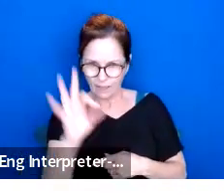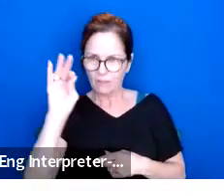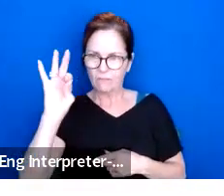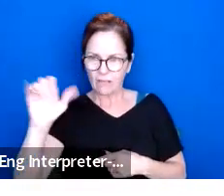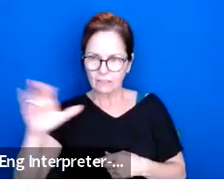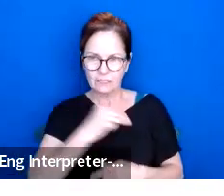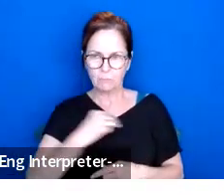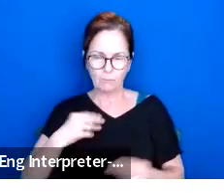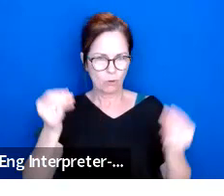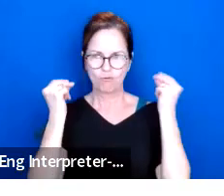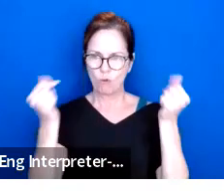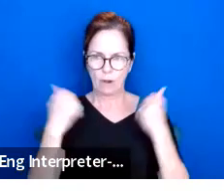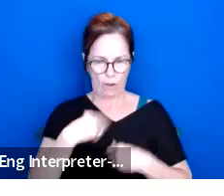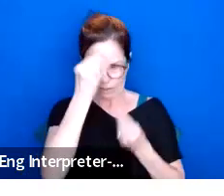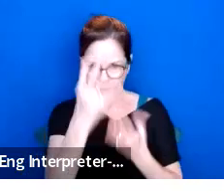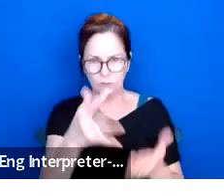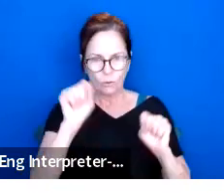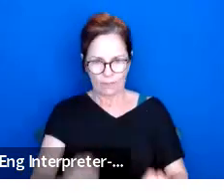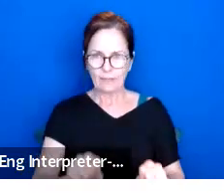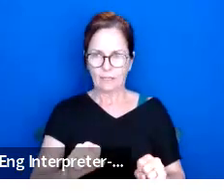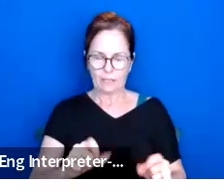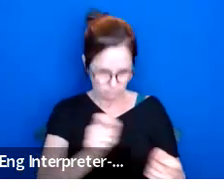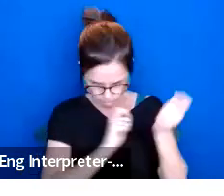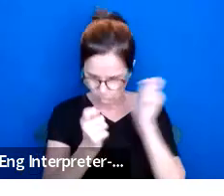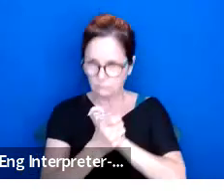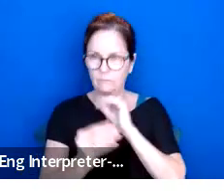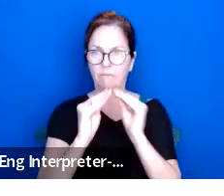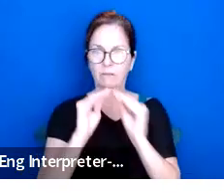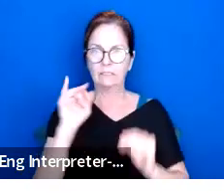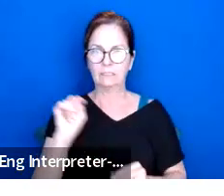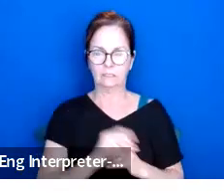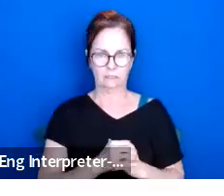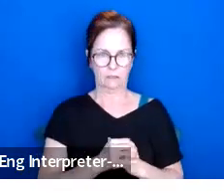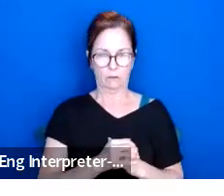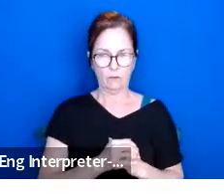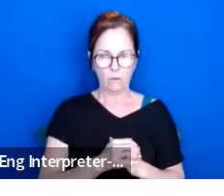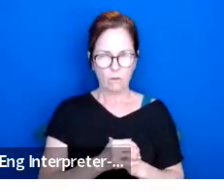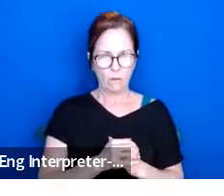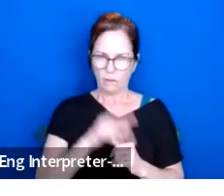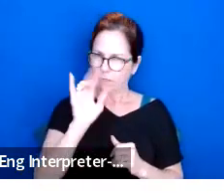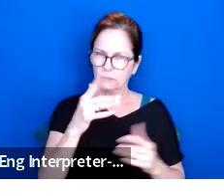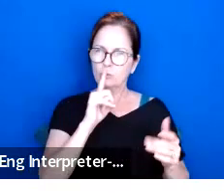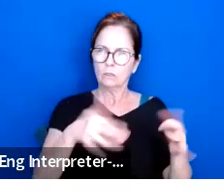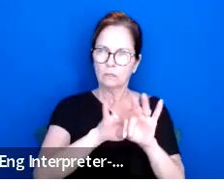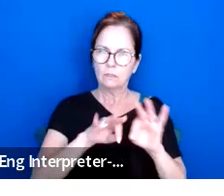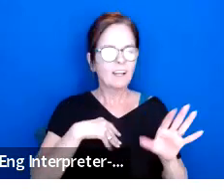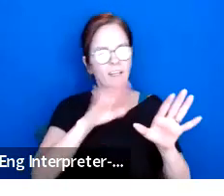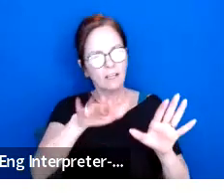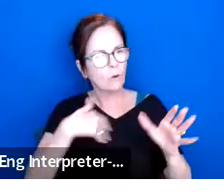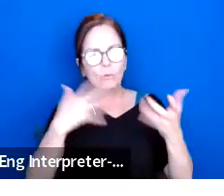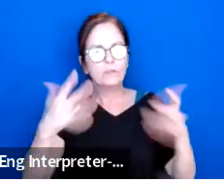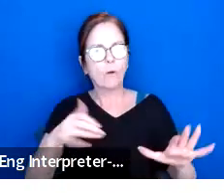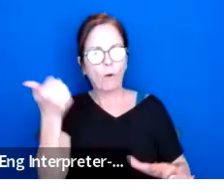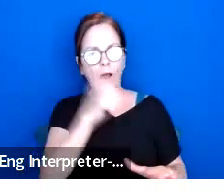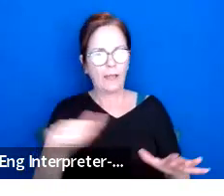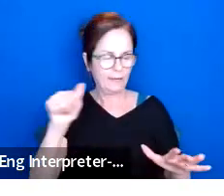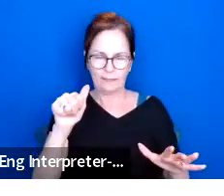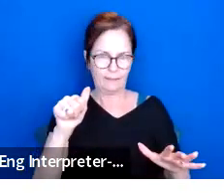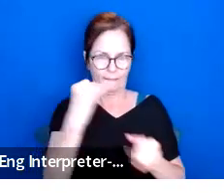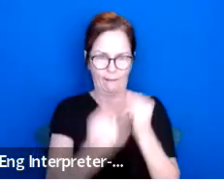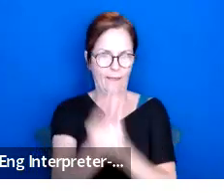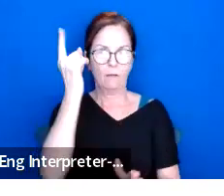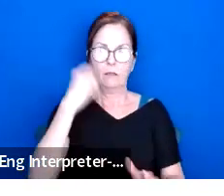That that's the connection back to that kind of no surprises that we want to see in this process.